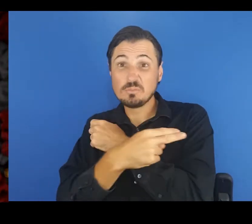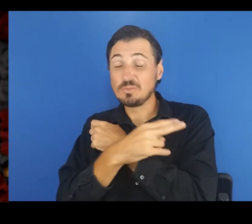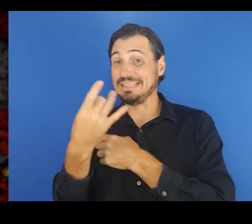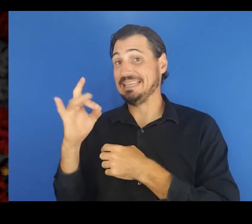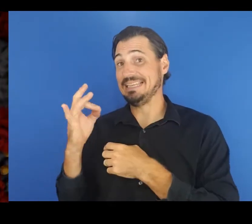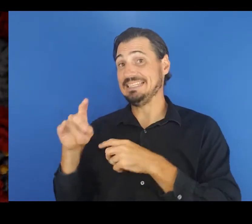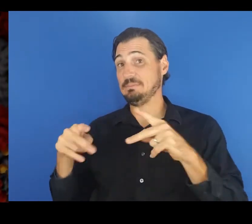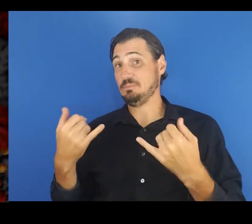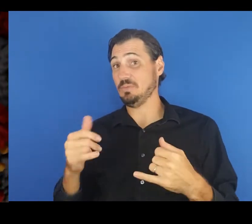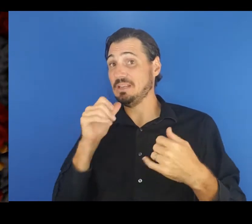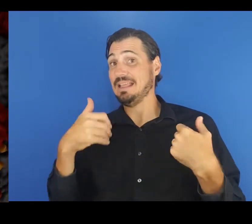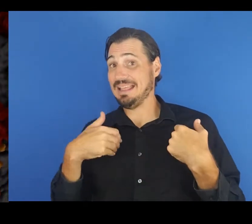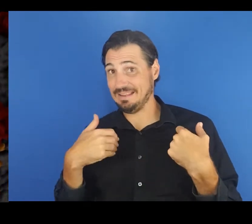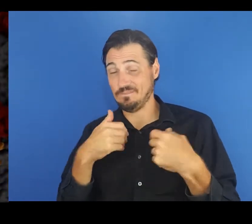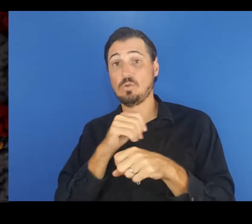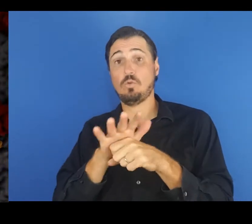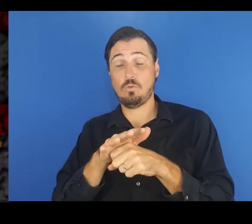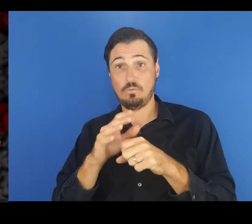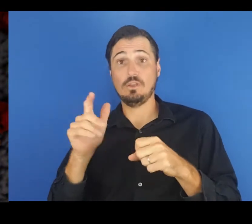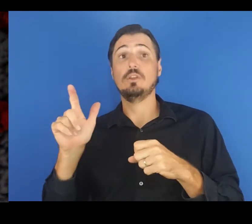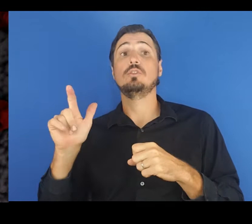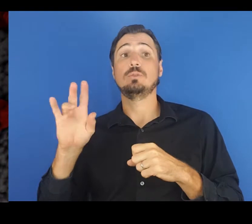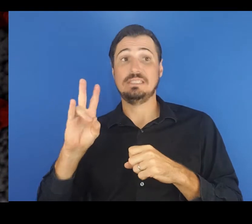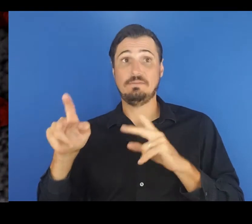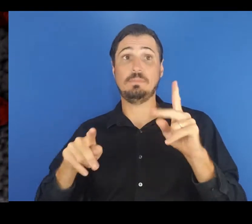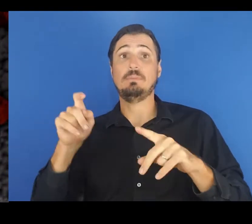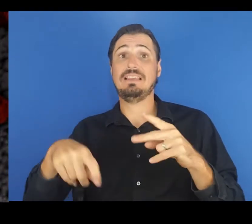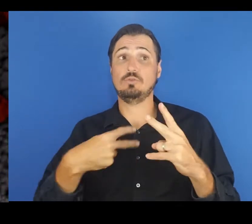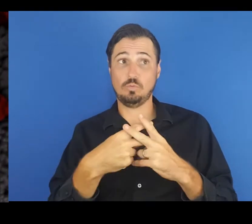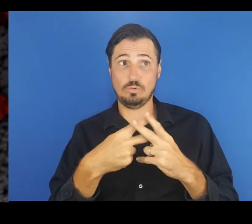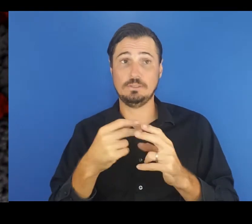We have 18 active cases and 27 individuals are in quarantine